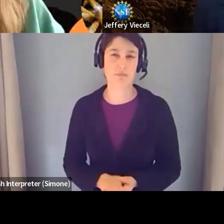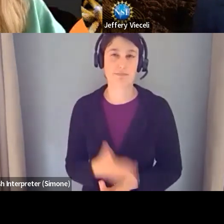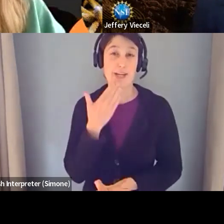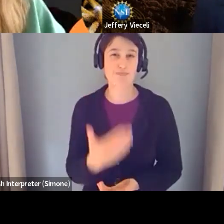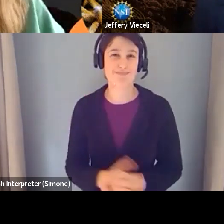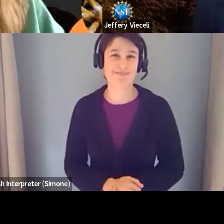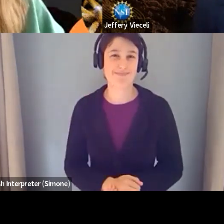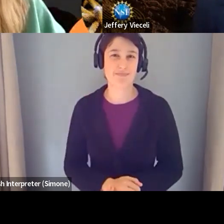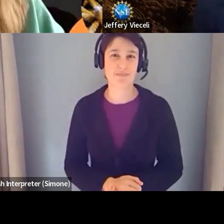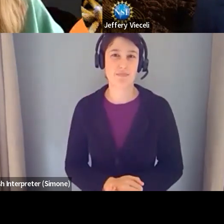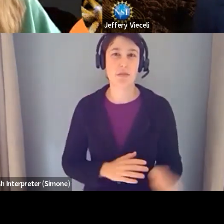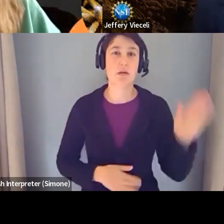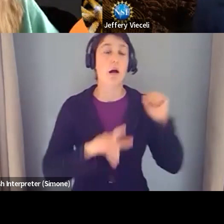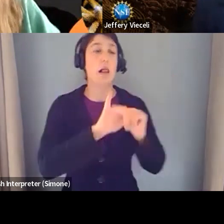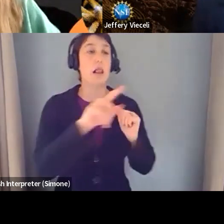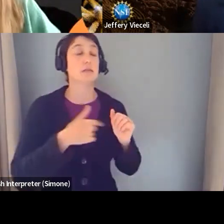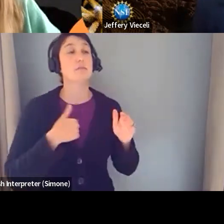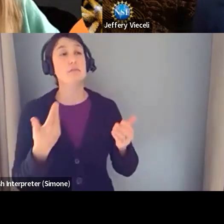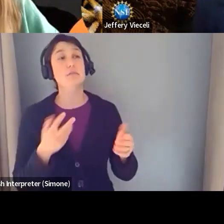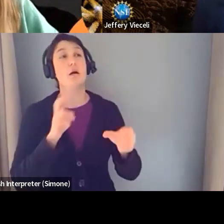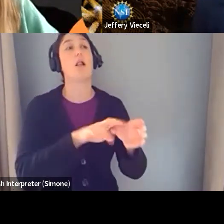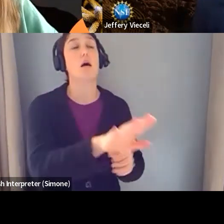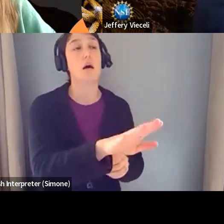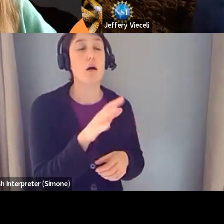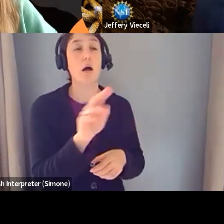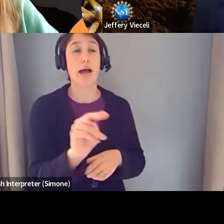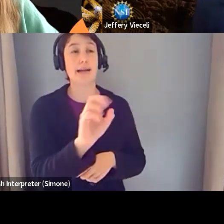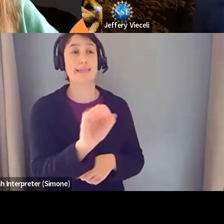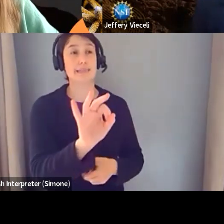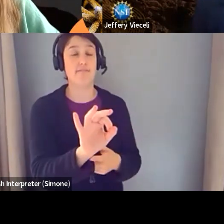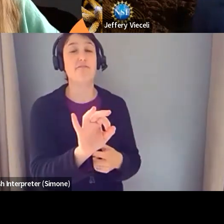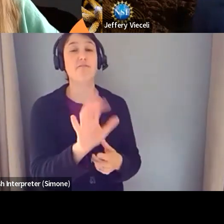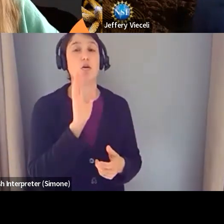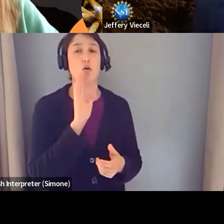Jeremy Leffler: Great. Elizabeth Dehart: Jeremy, I just want to add that NSF will make the best effort we can